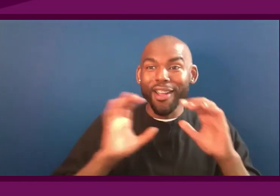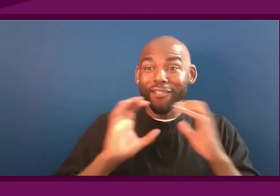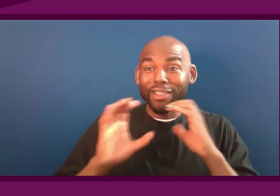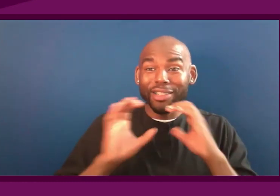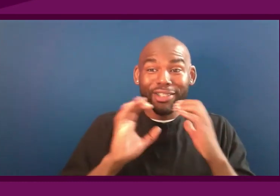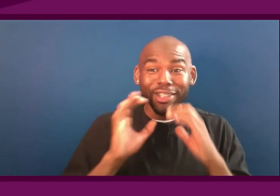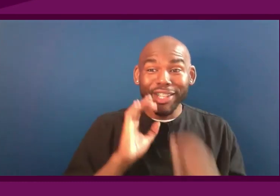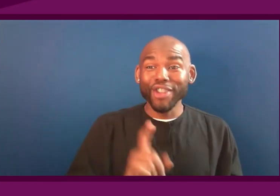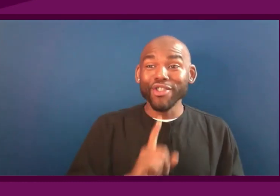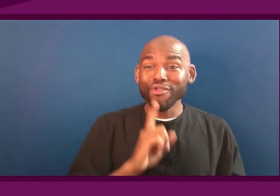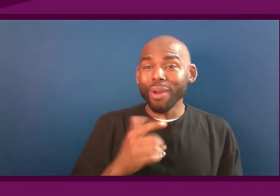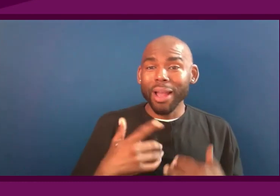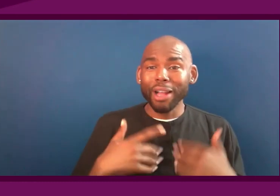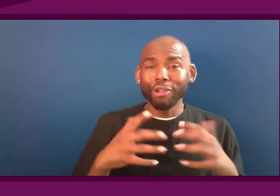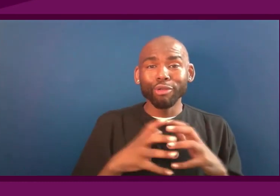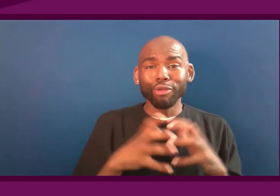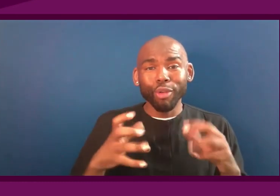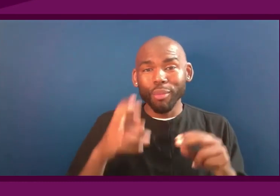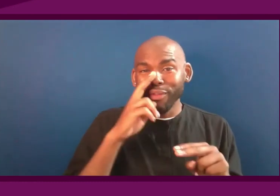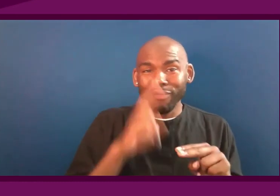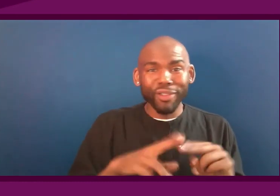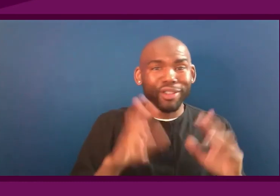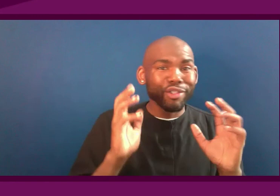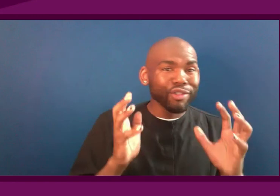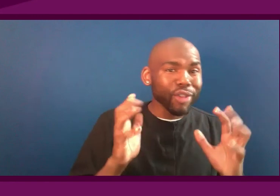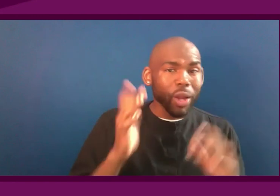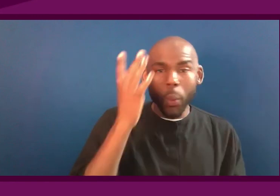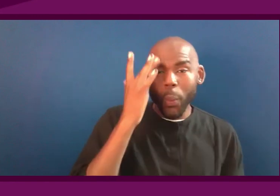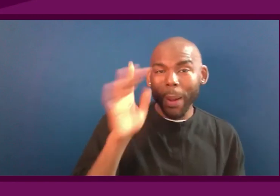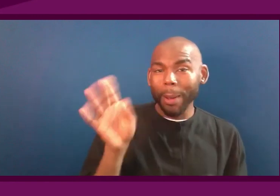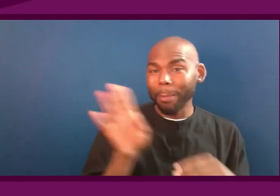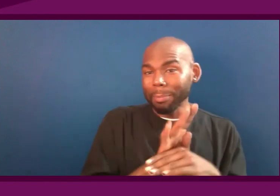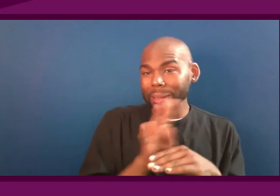to speak with someone who has the shared mission of operationalizing inclusion.